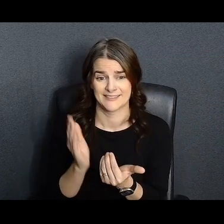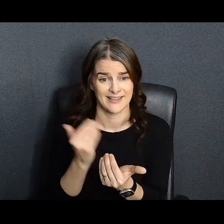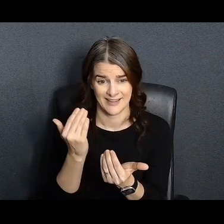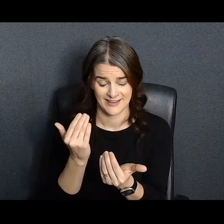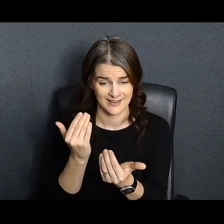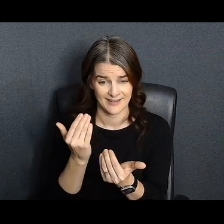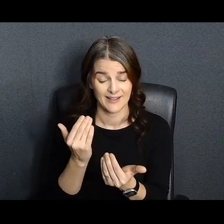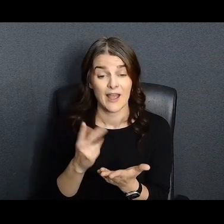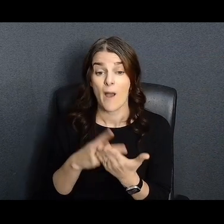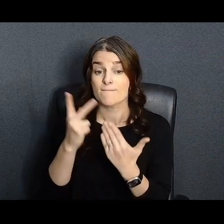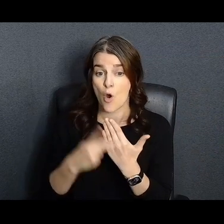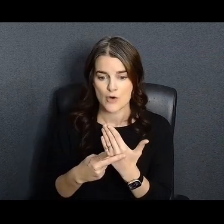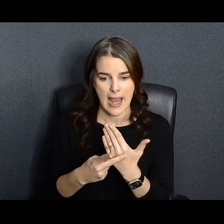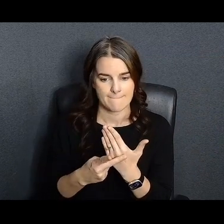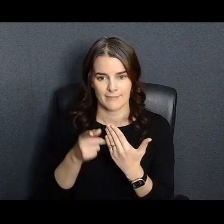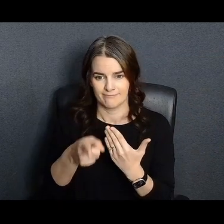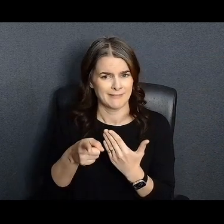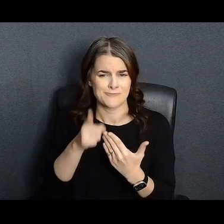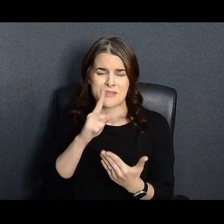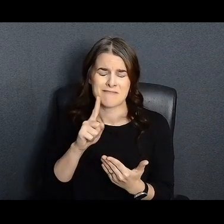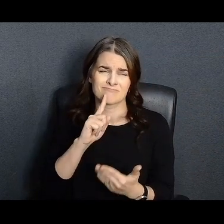Programming is a breeze with Avaz.